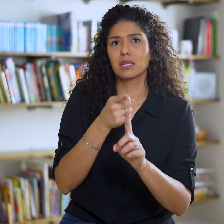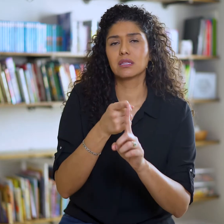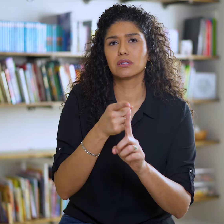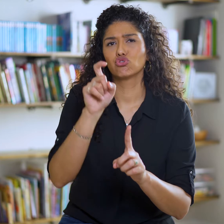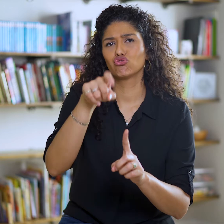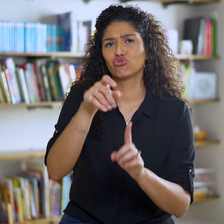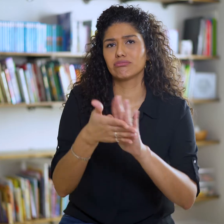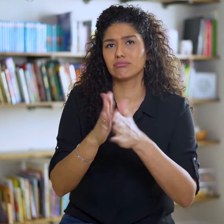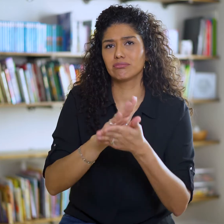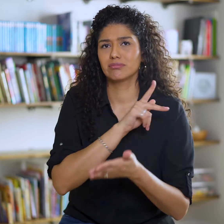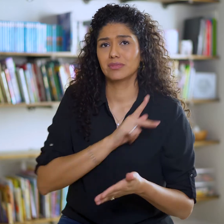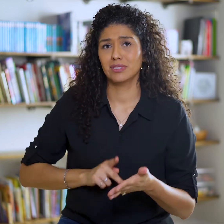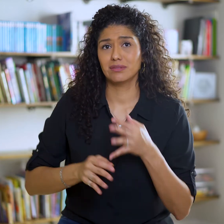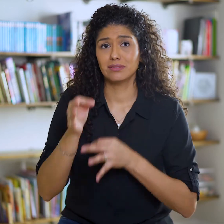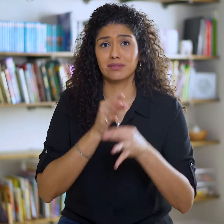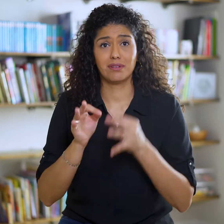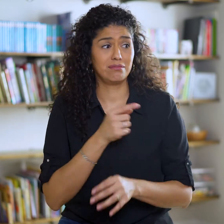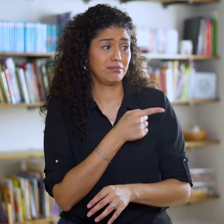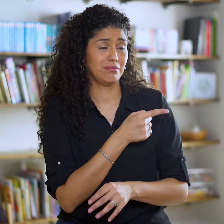David should be king instead of him.